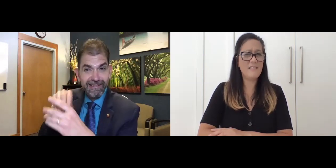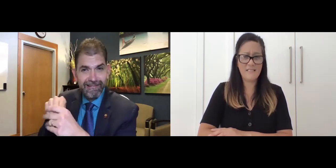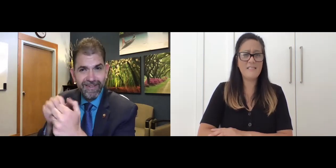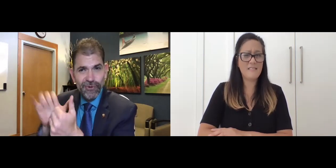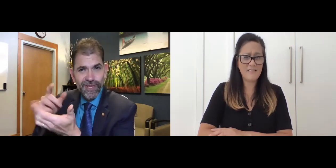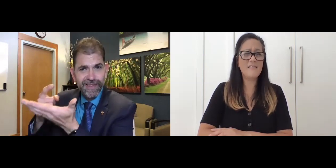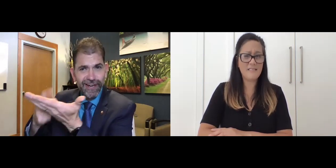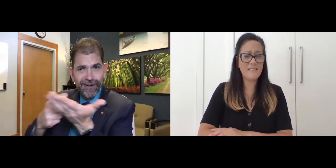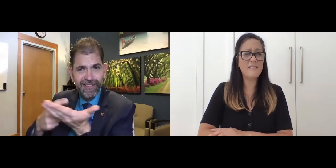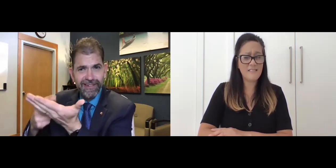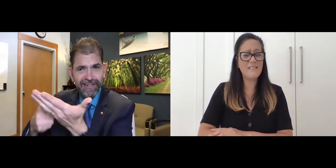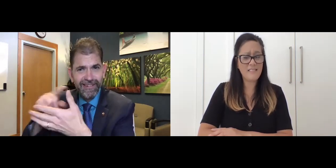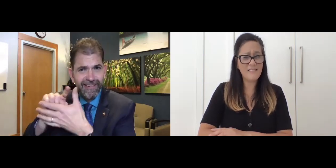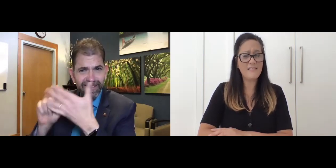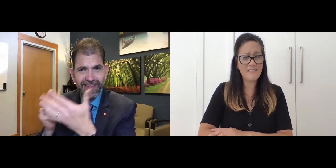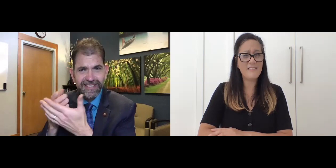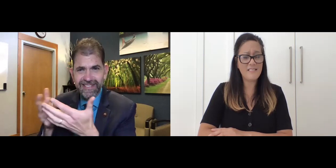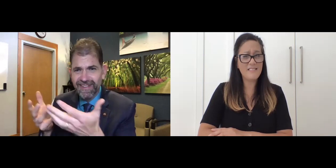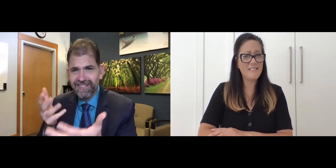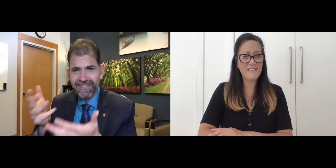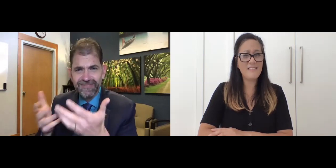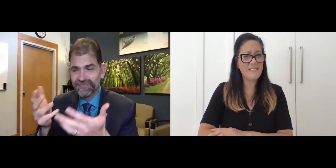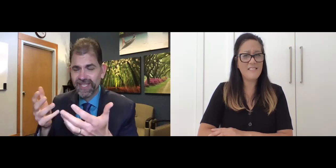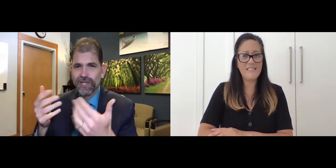and I really couldn't be included in those conversations. I missed out on what